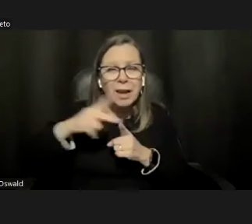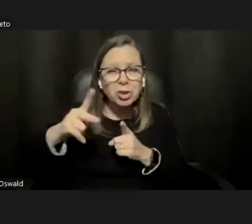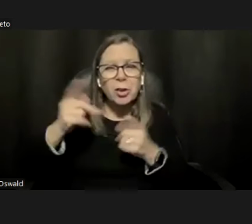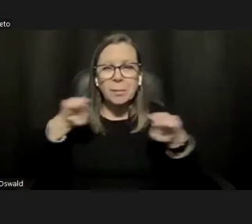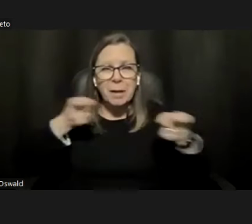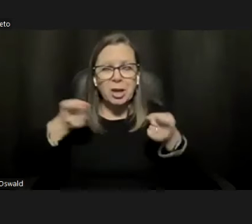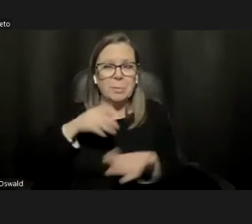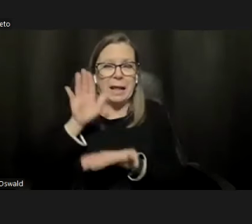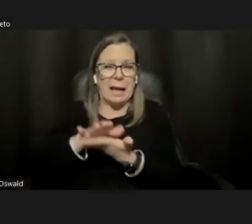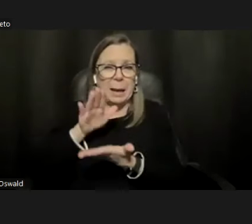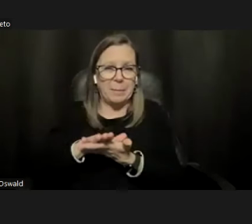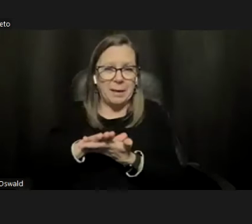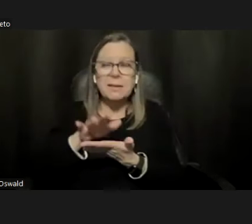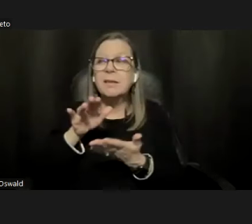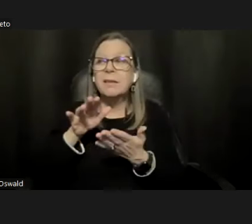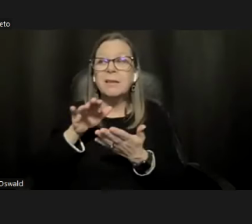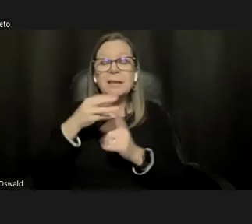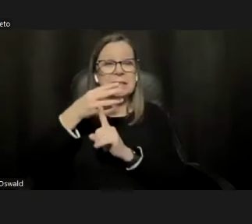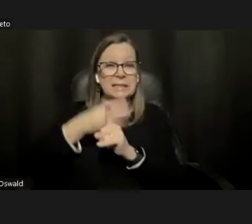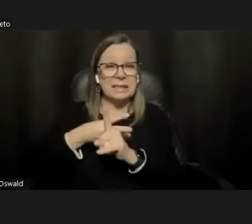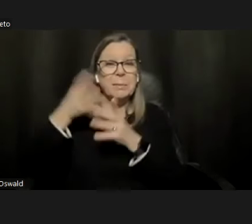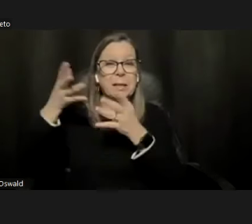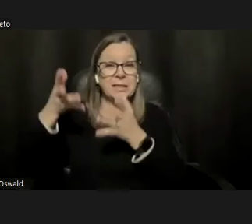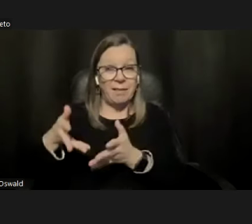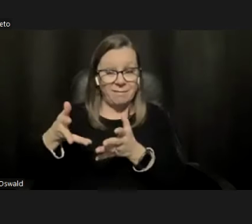There six more months to go and it looks really good.